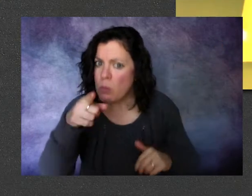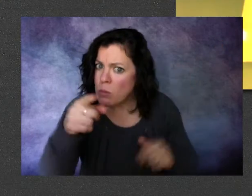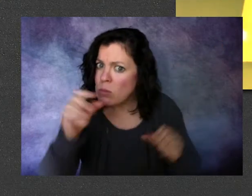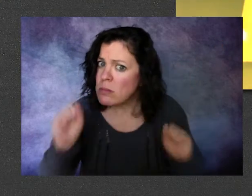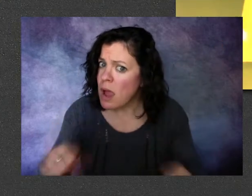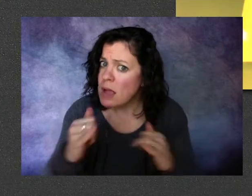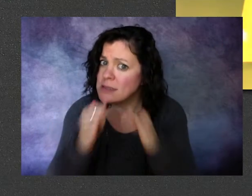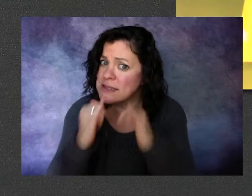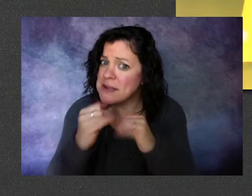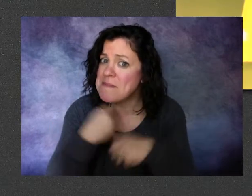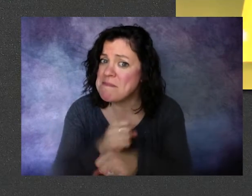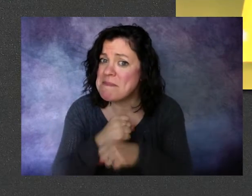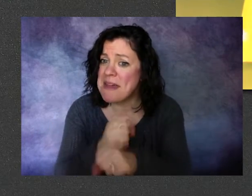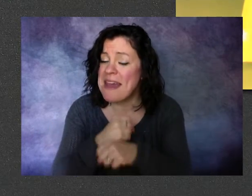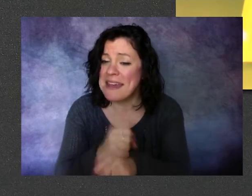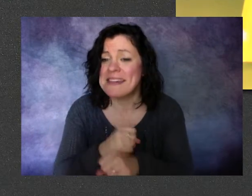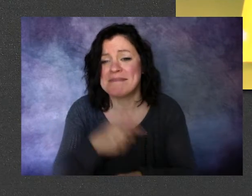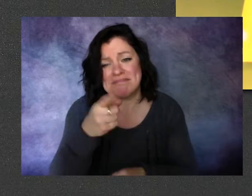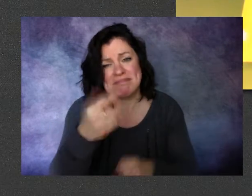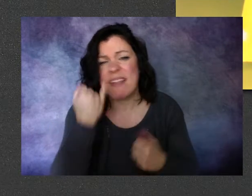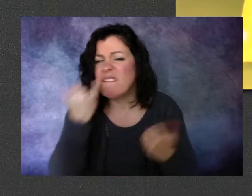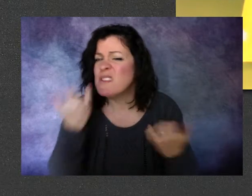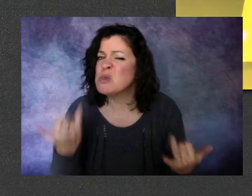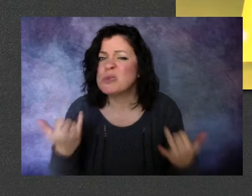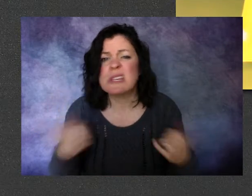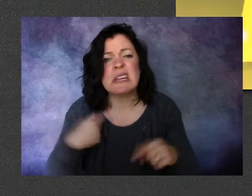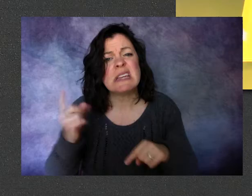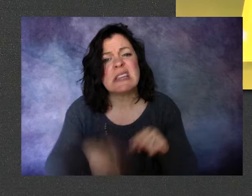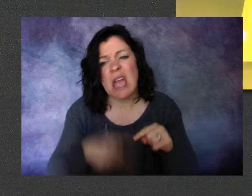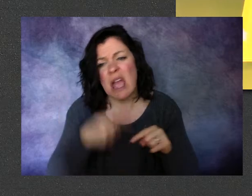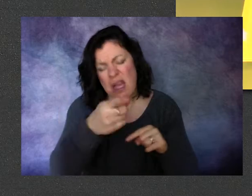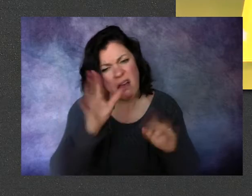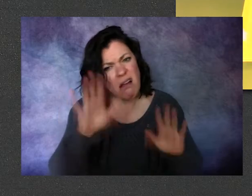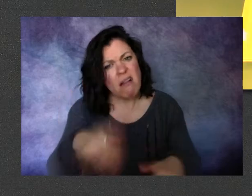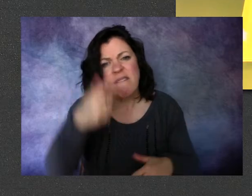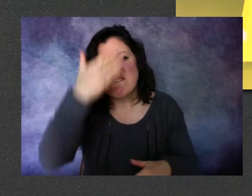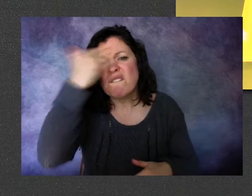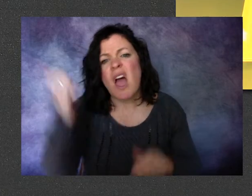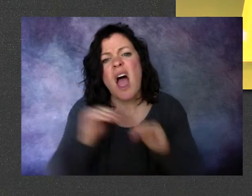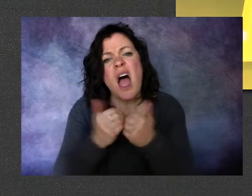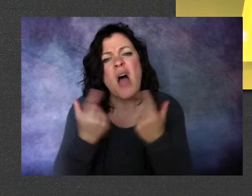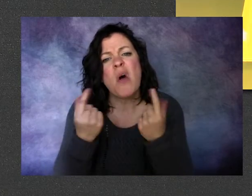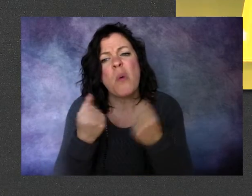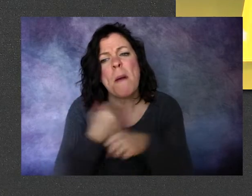I hope you get a chance to make this if you're not making it right now with me. And if your grownups forget what material you need,